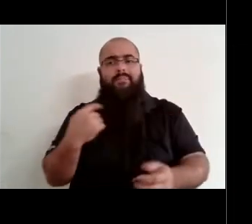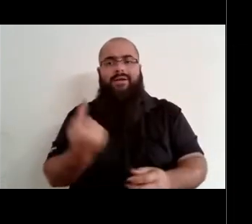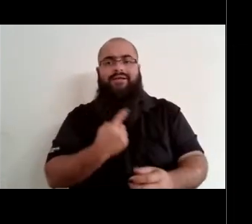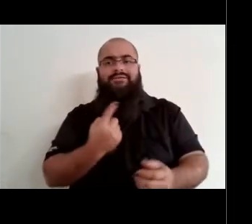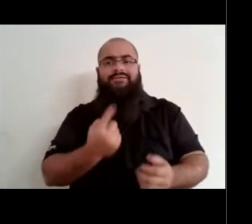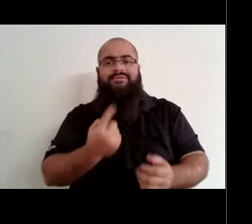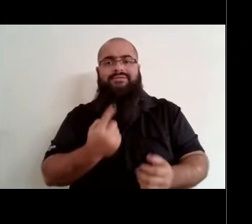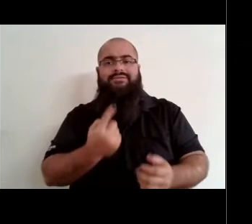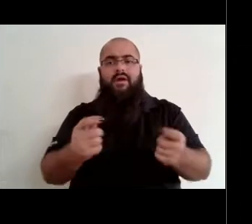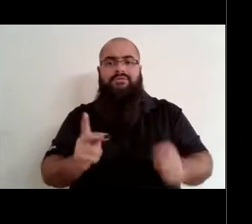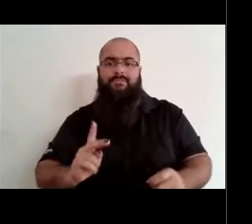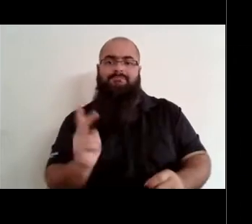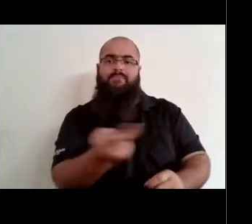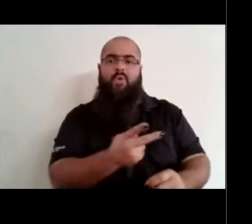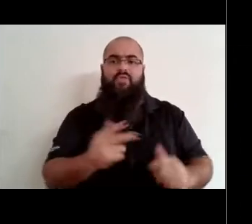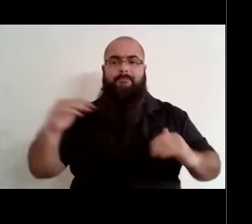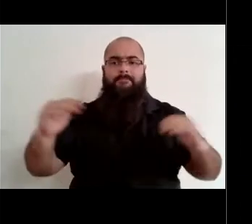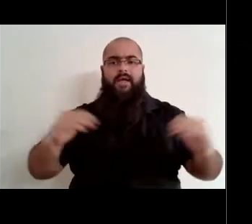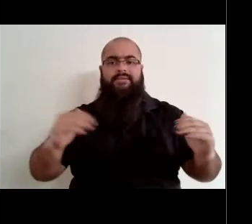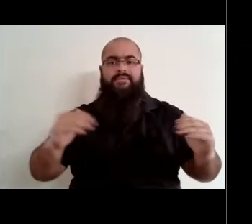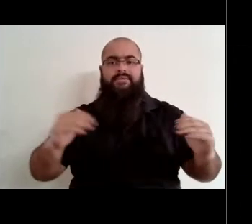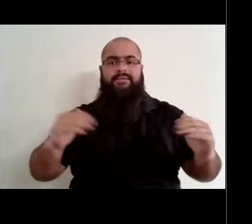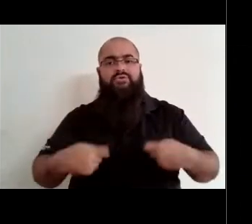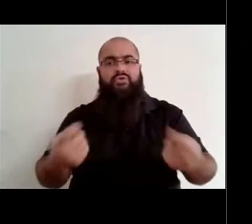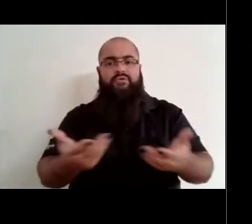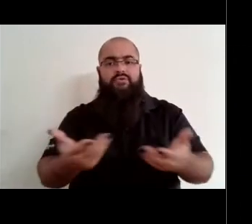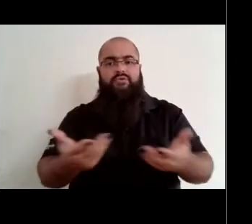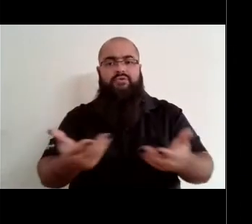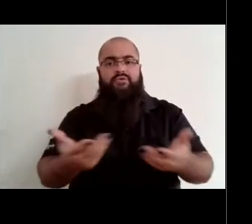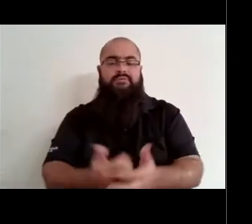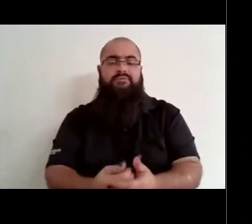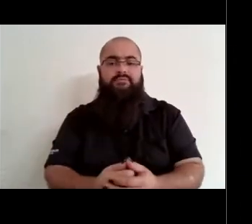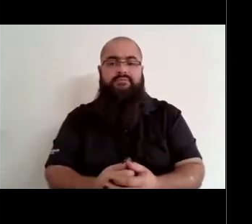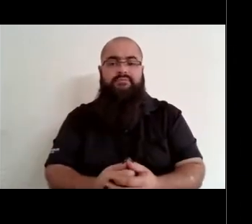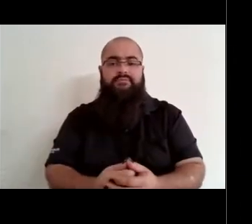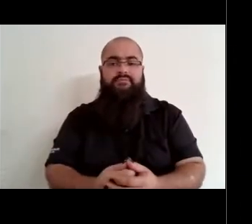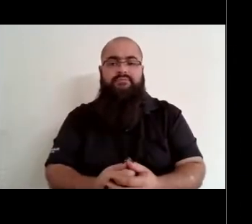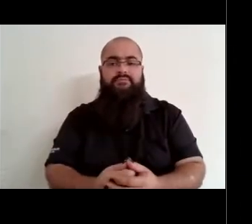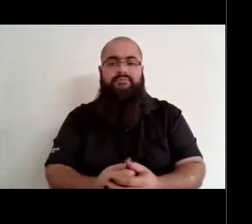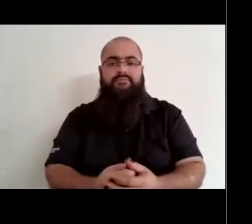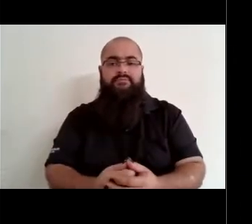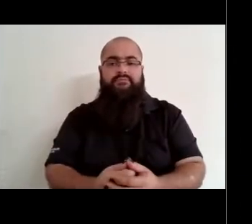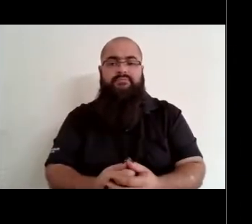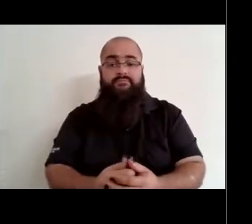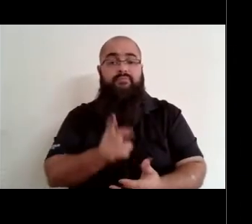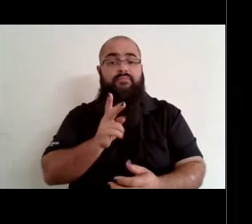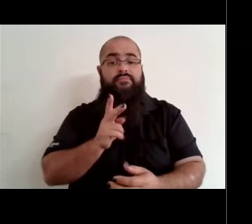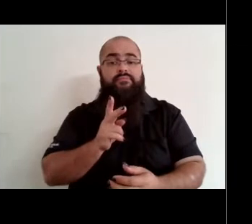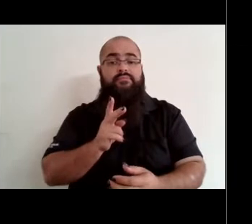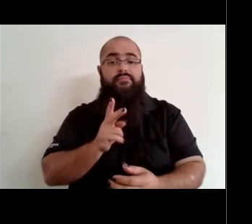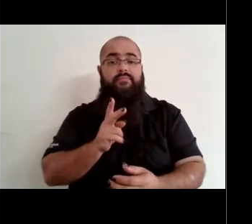We provide information and advocacy to access support needs with other organisations, so